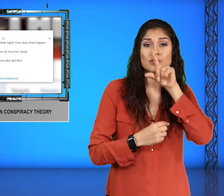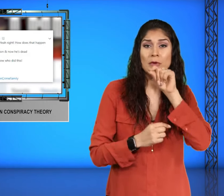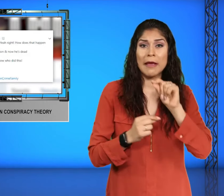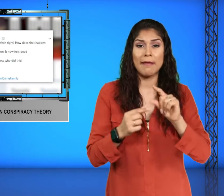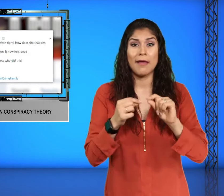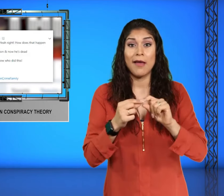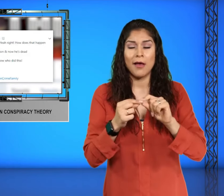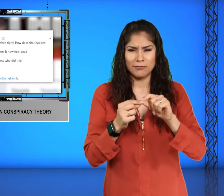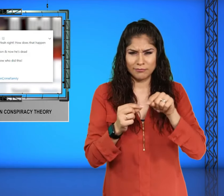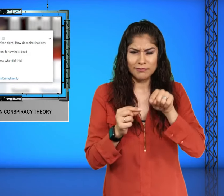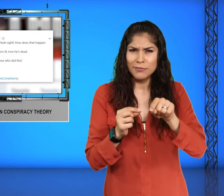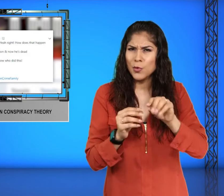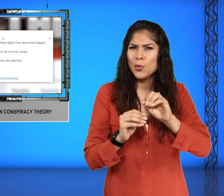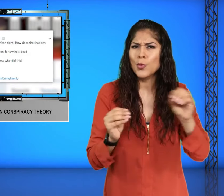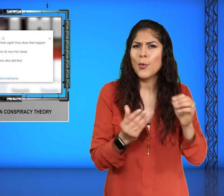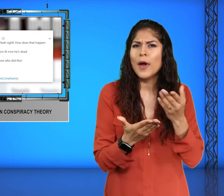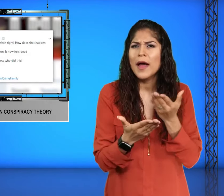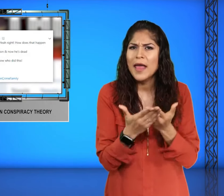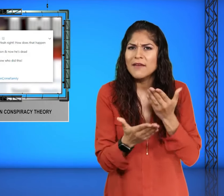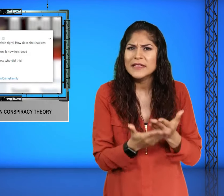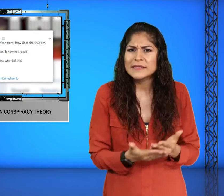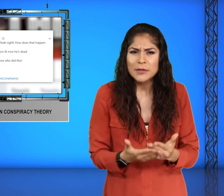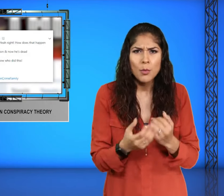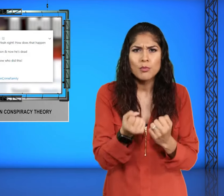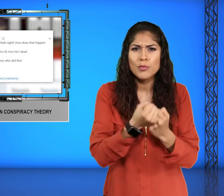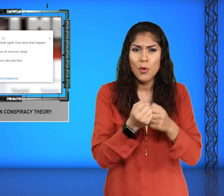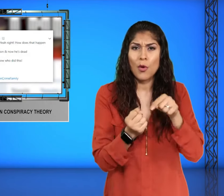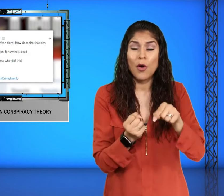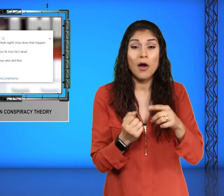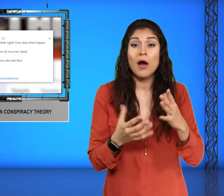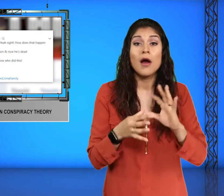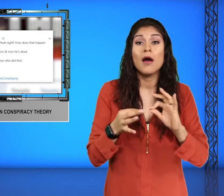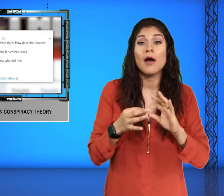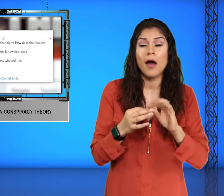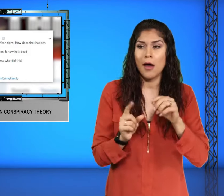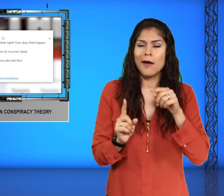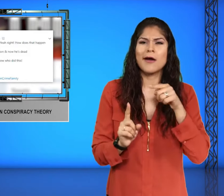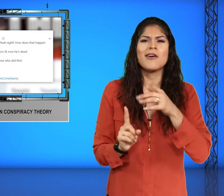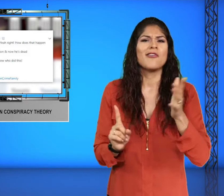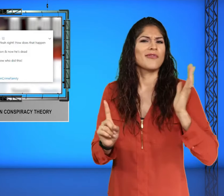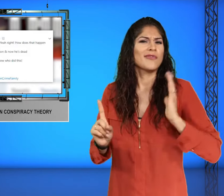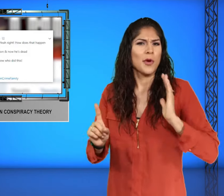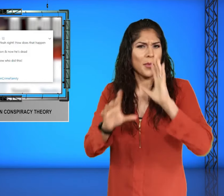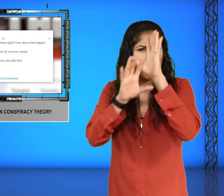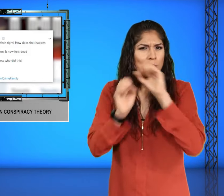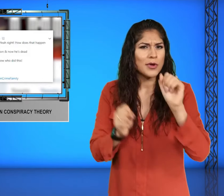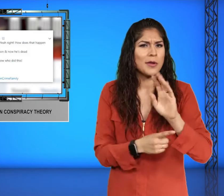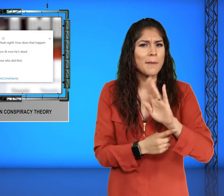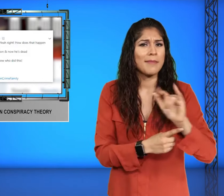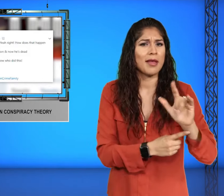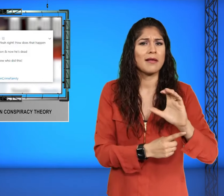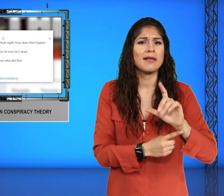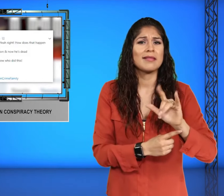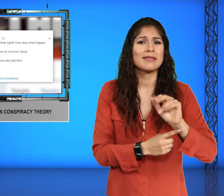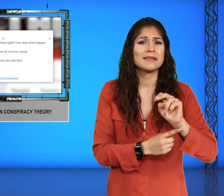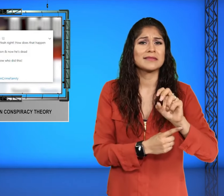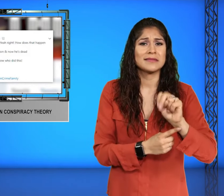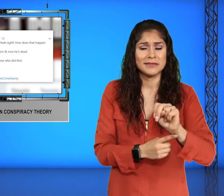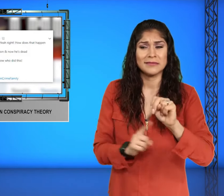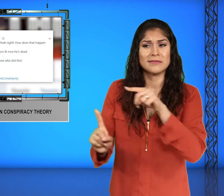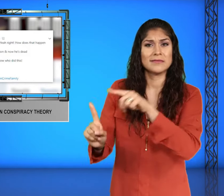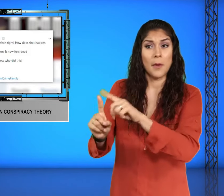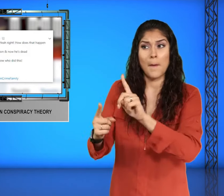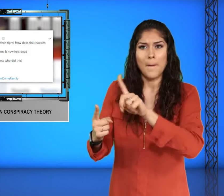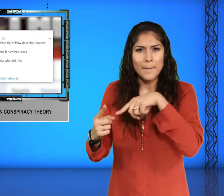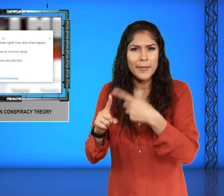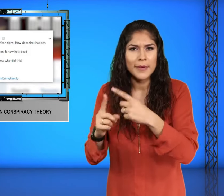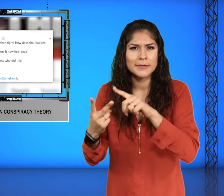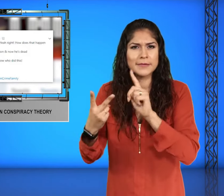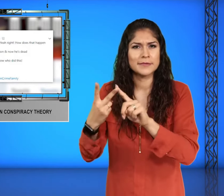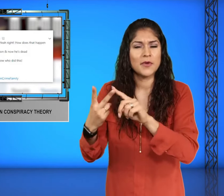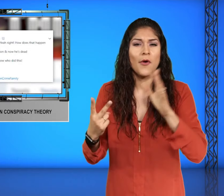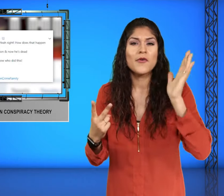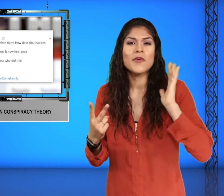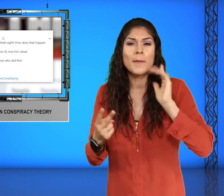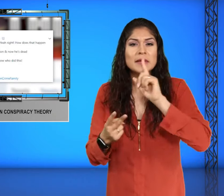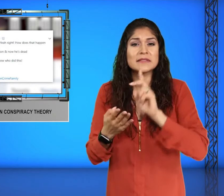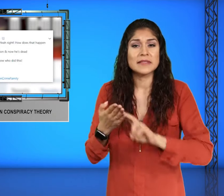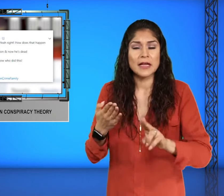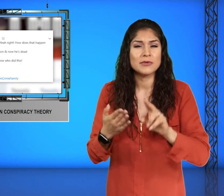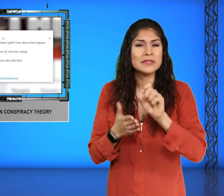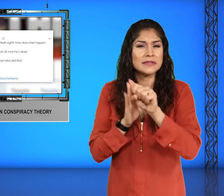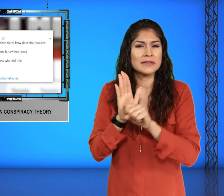The tweet claims, without evidence, that former President Bill Clinton and former Secretary